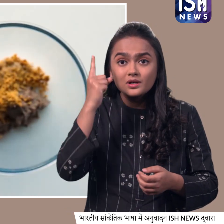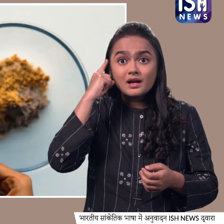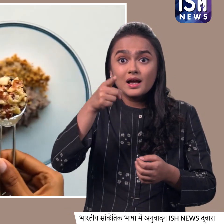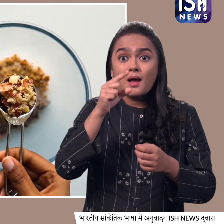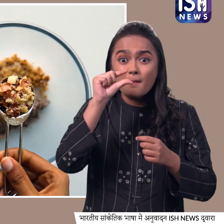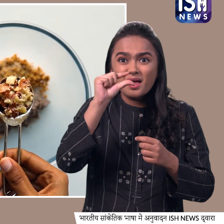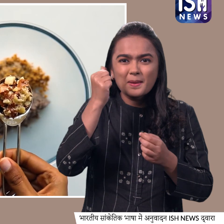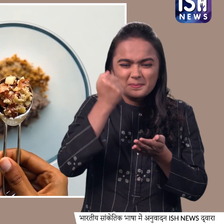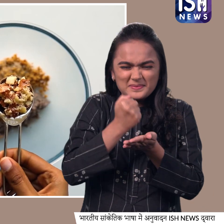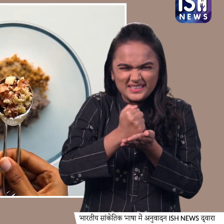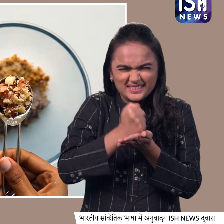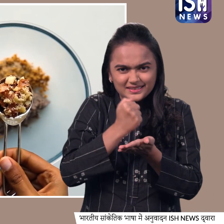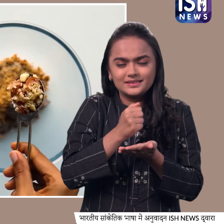2 Tbsp chopped almonds